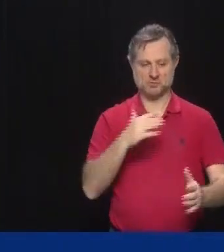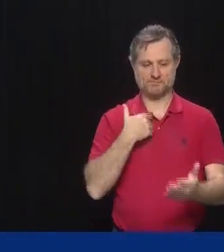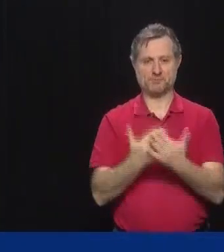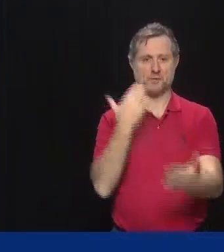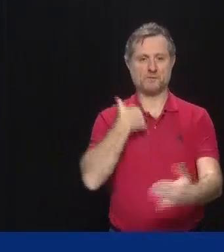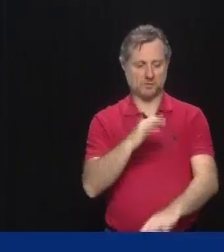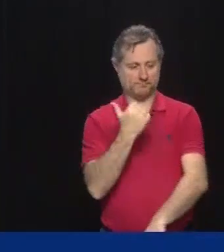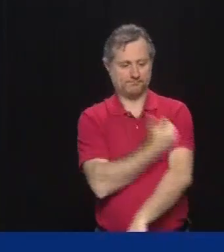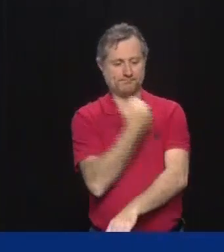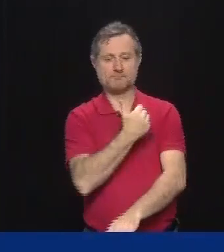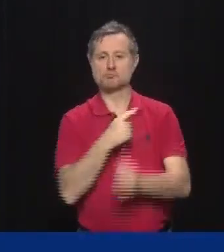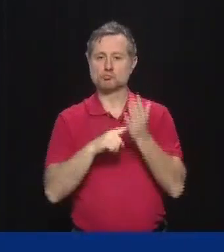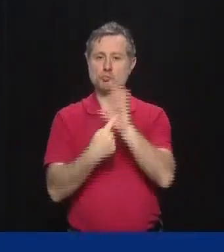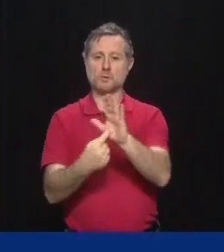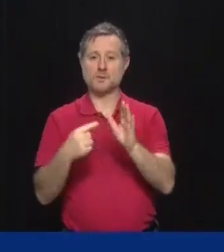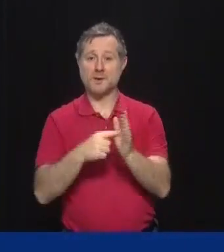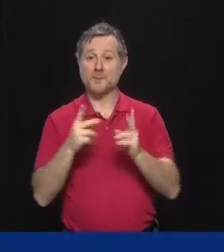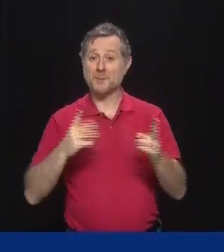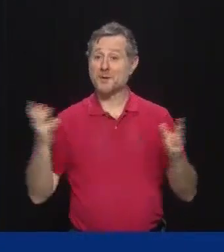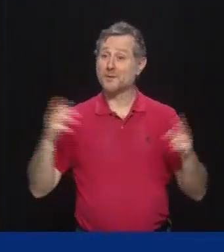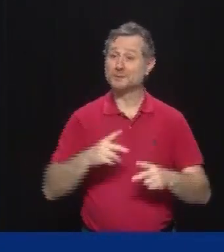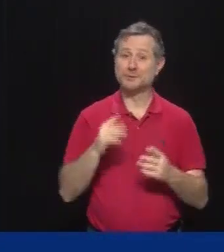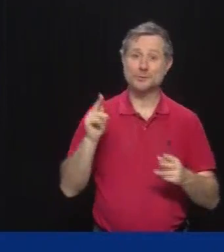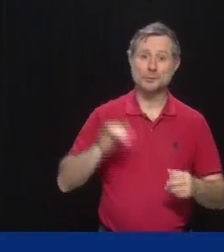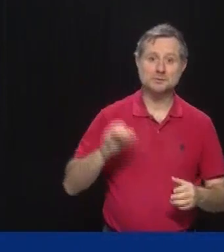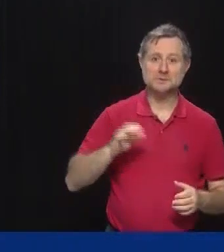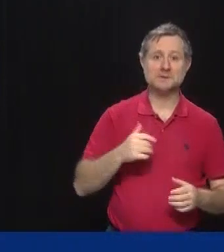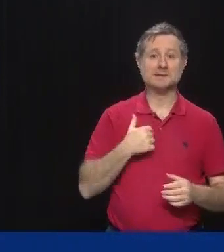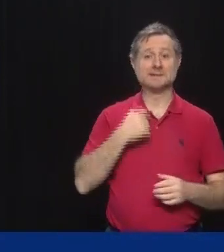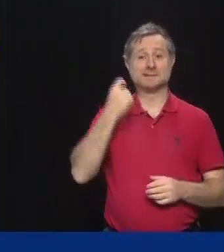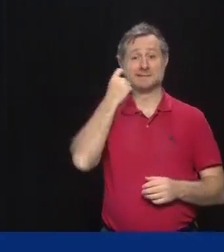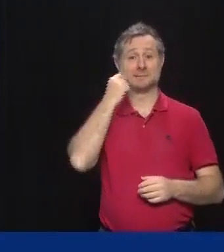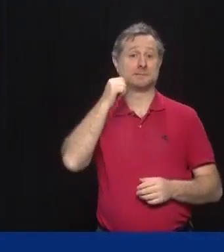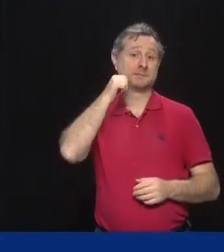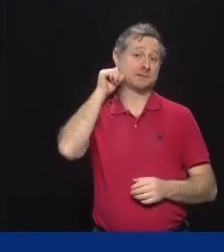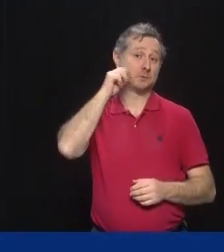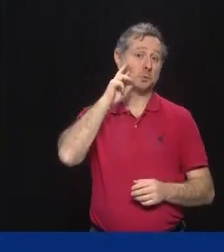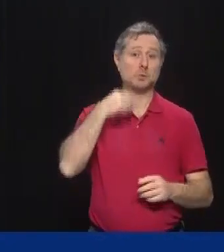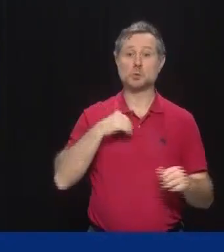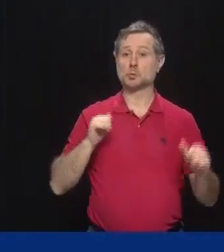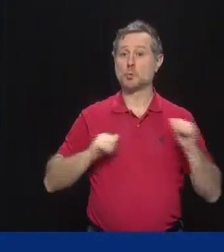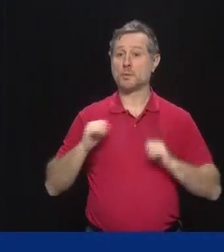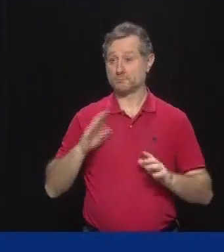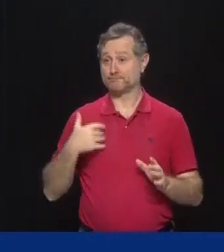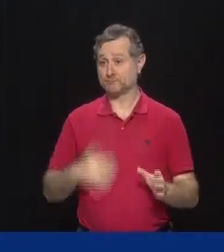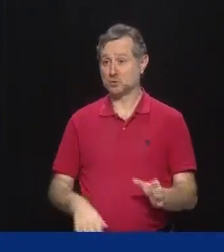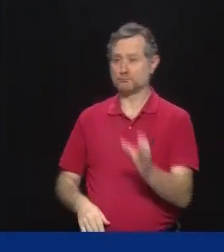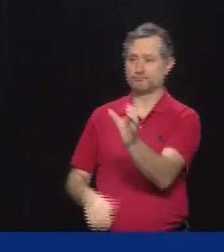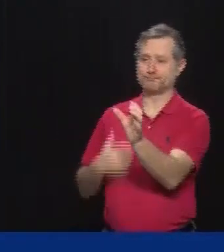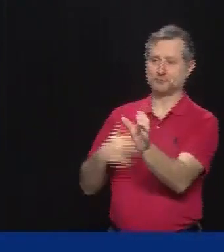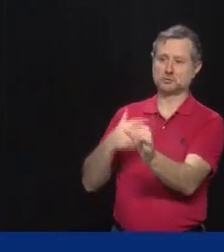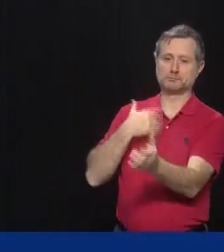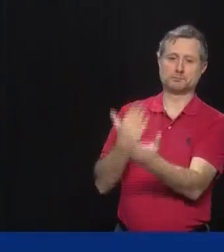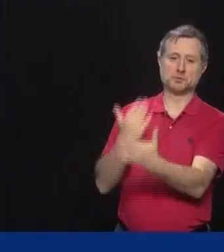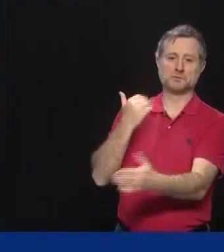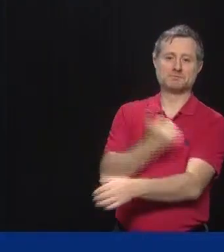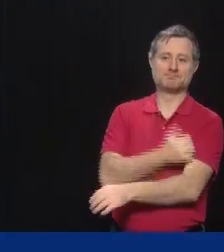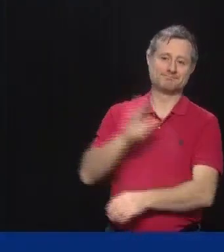WITHOUT SHOWING YOUR CELL PHONE PASS TO SHOW YOU'VE BEEN VACCINATED. WE WANT PEOPLE TO COME TO NEW YORK. WE WANT THEM TO GO TO OUR